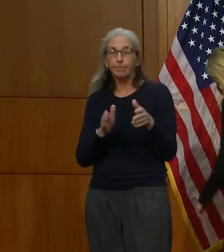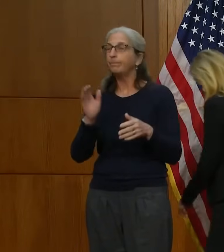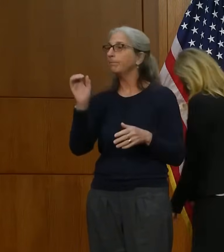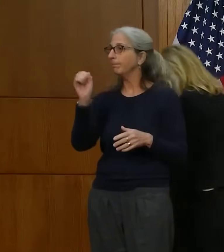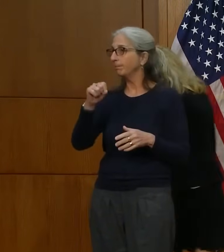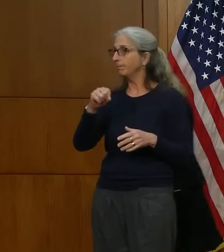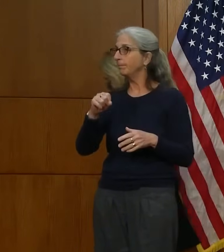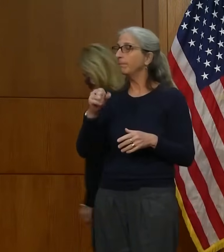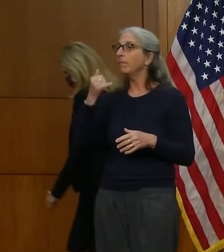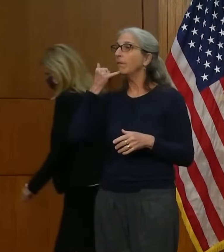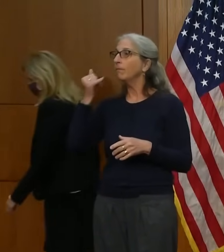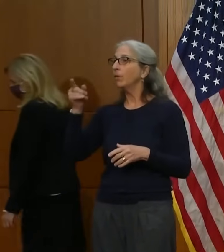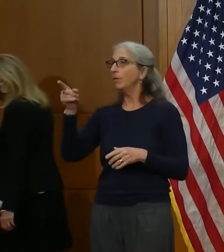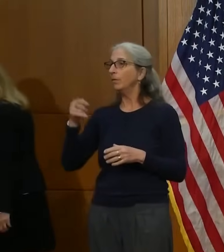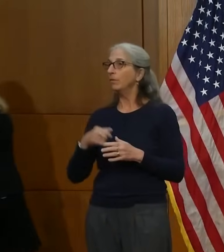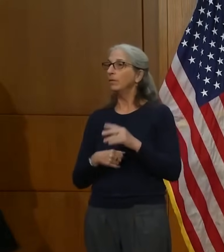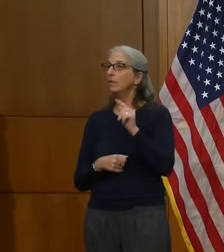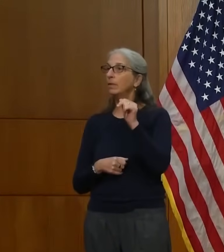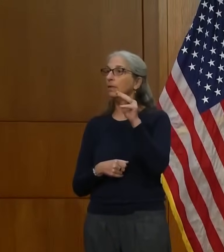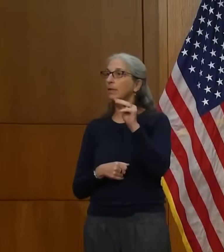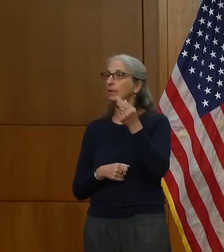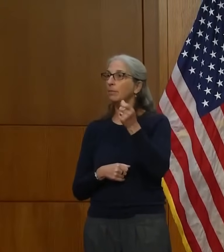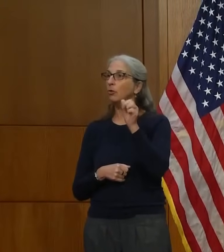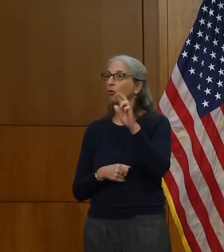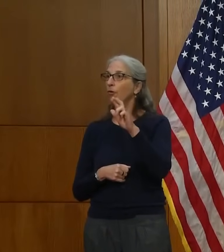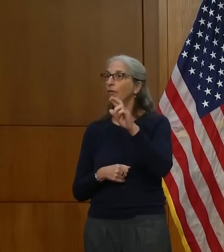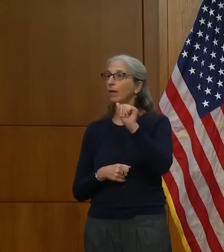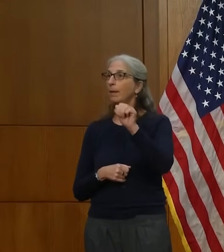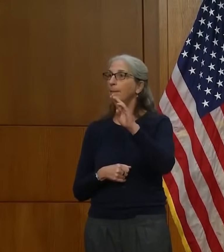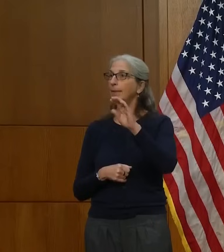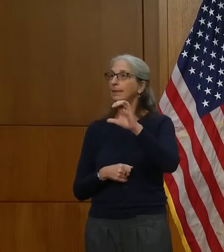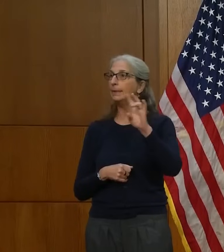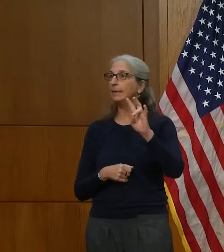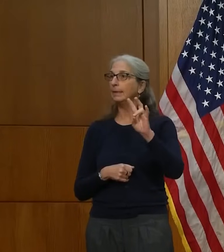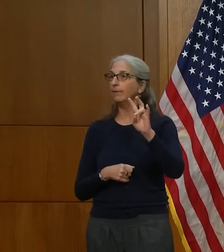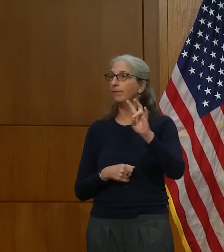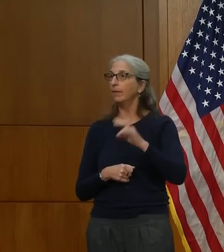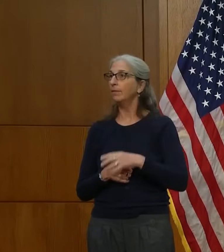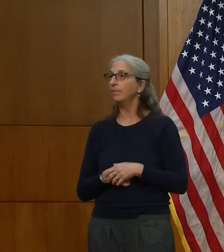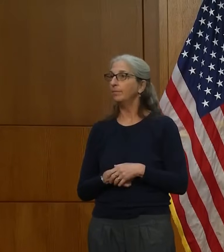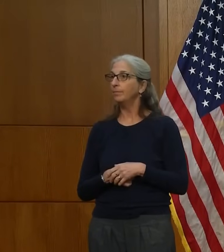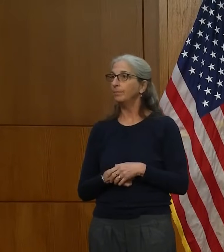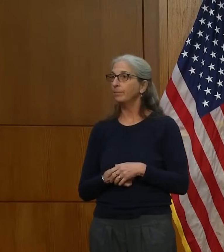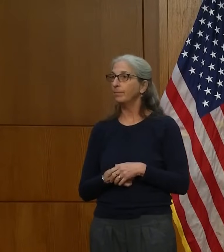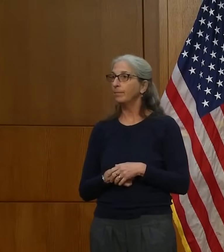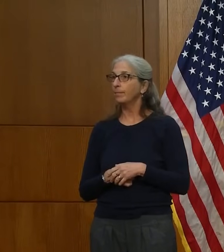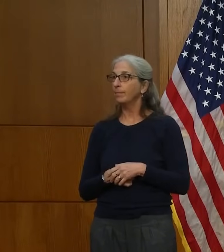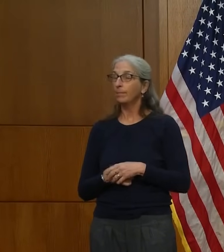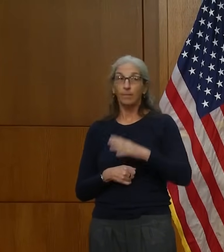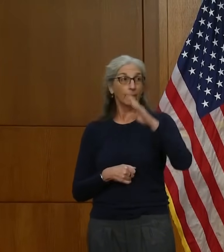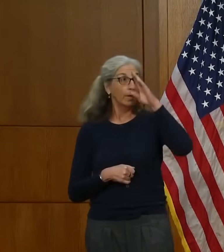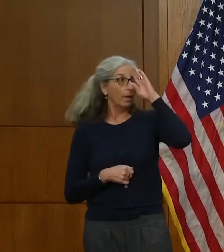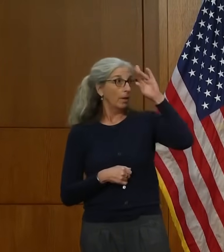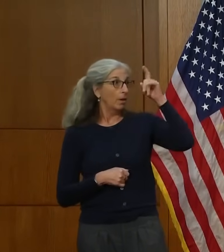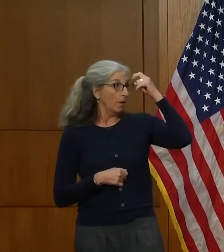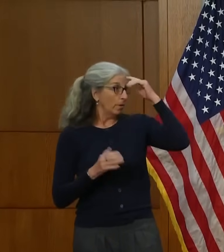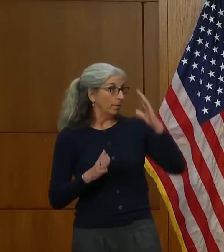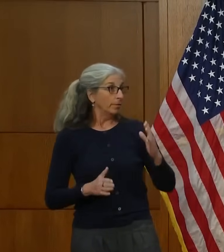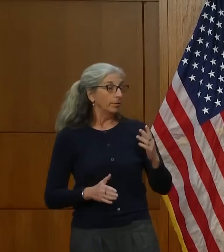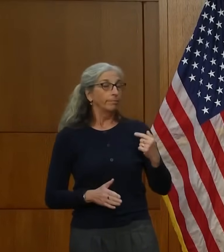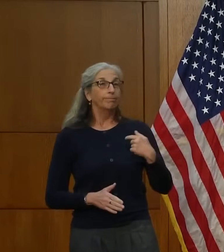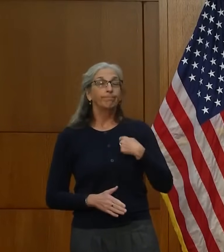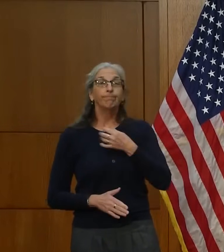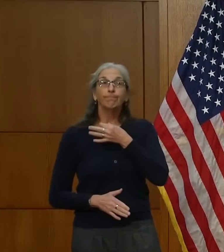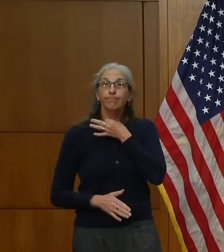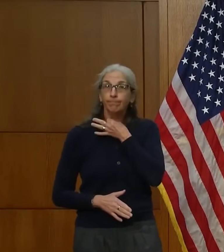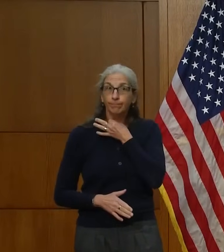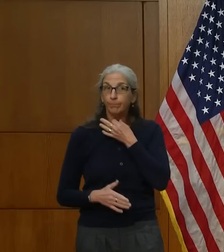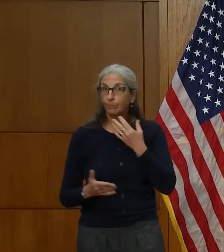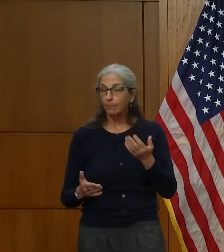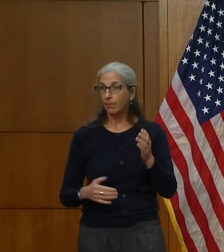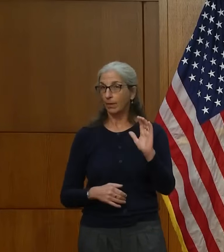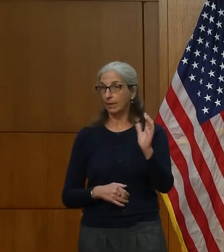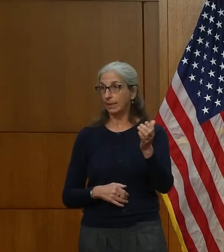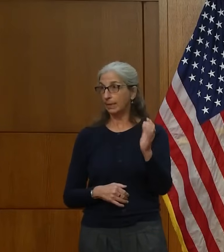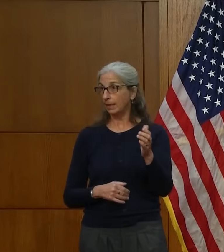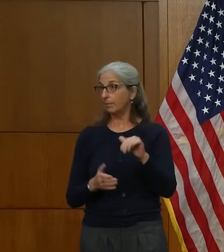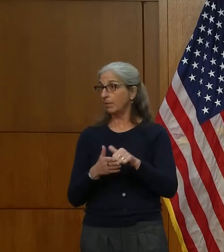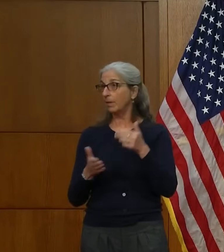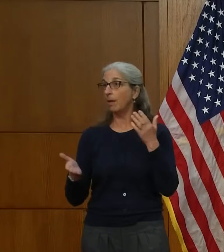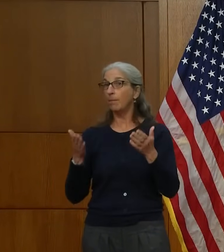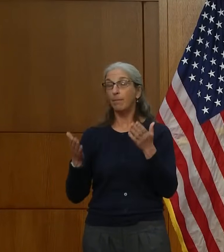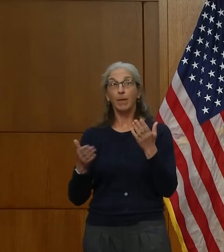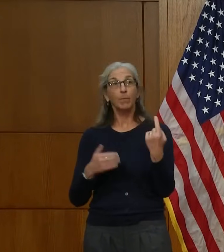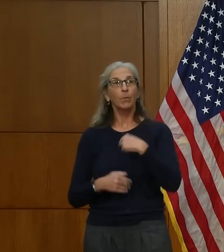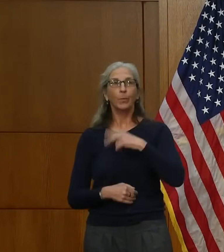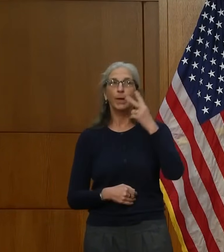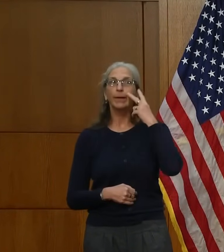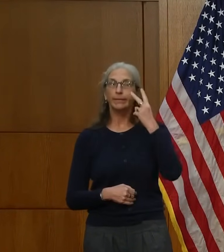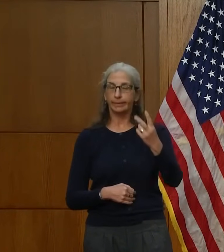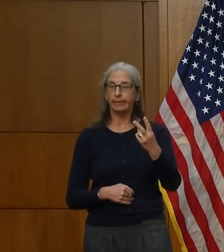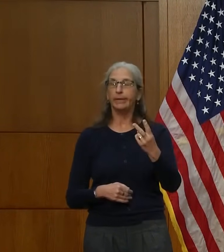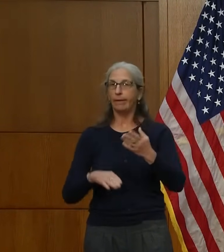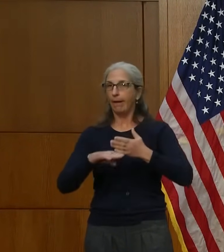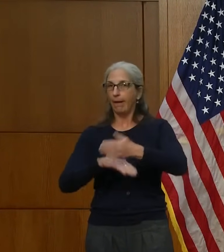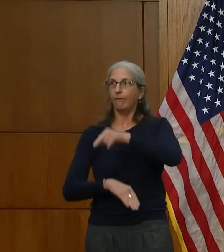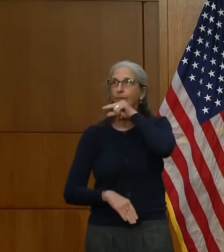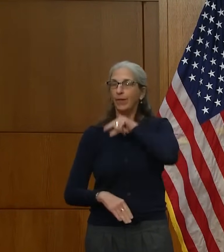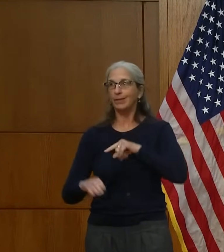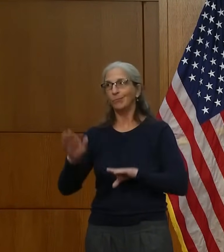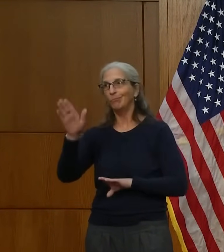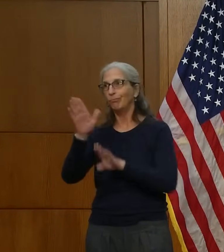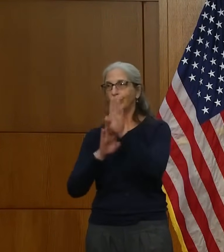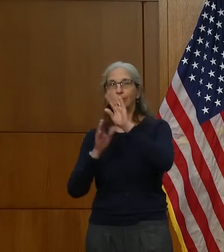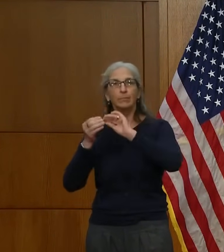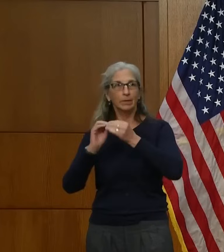YES. HI, GOVERNOR. I'M CURIOUS.